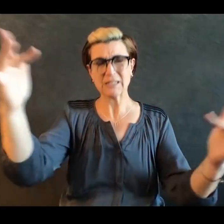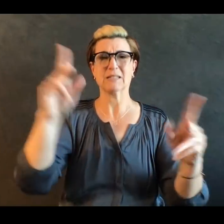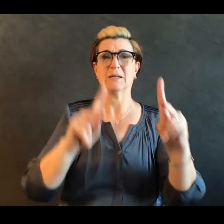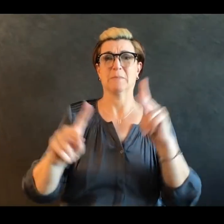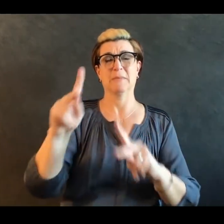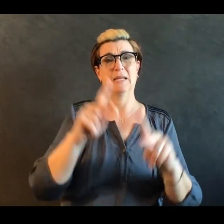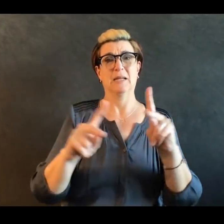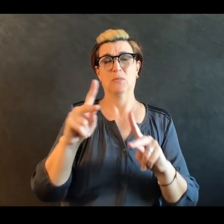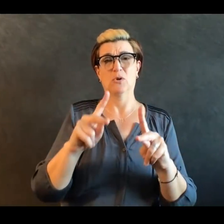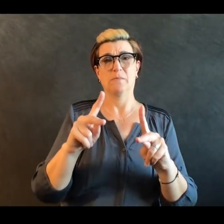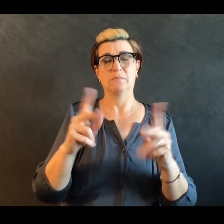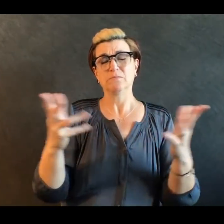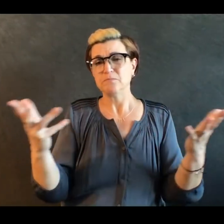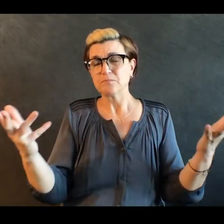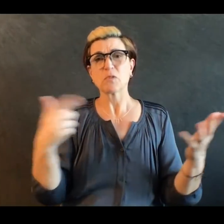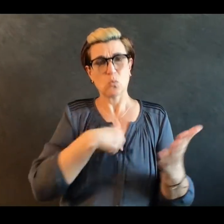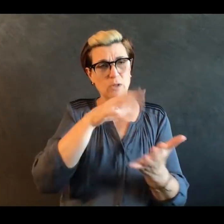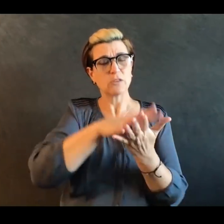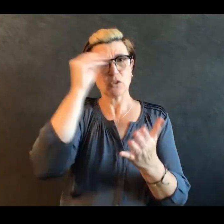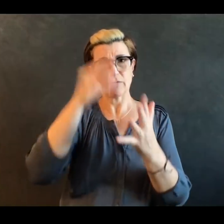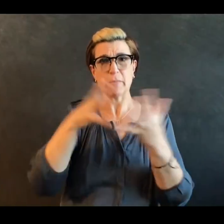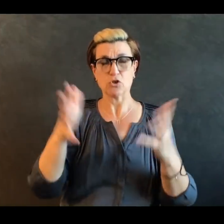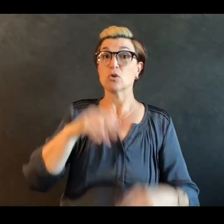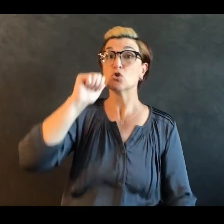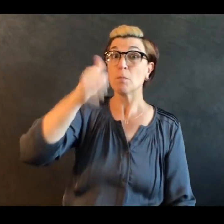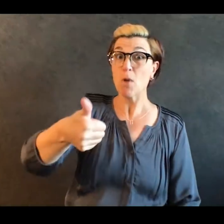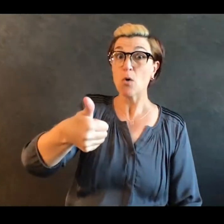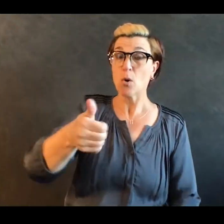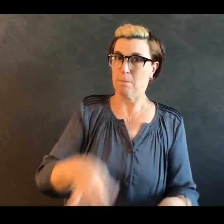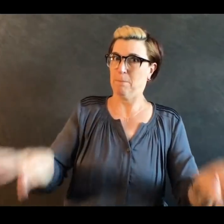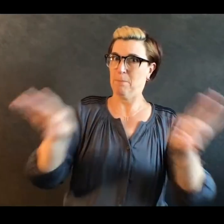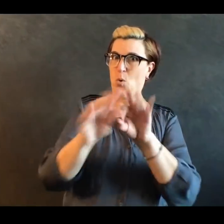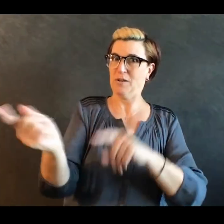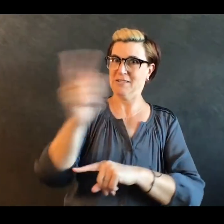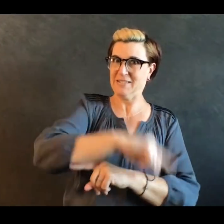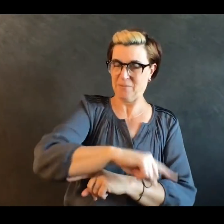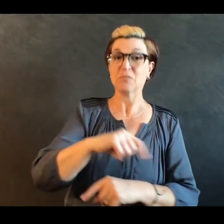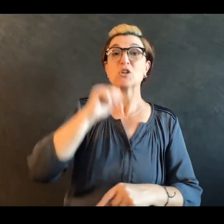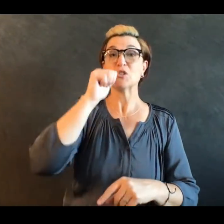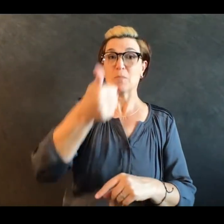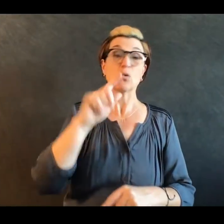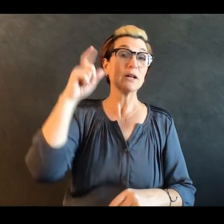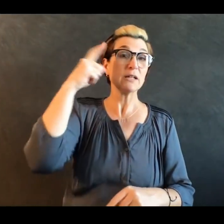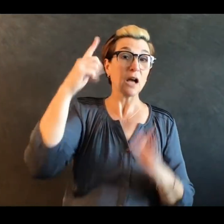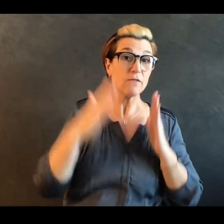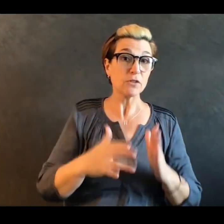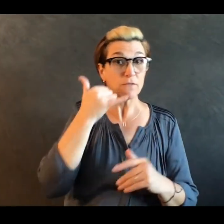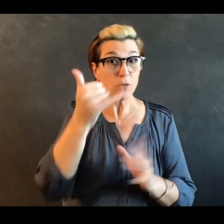tremendous insight so tomorrow is going to be a very big day we're going to be speaking with the governors we'll have some information on some openings and